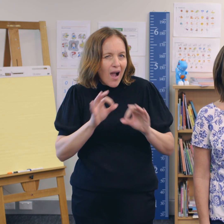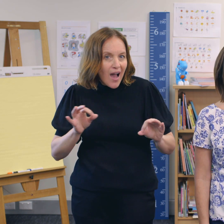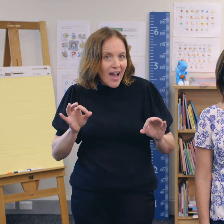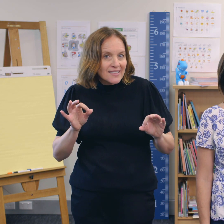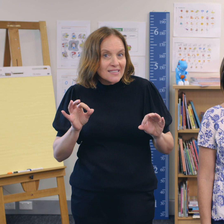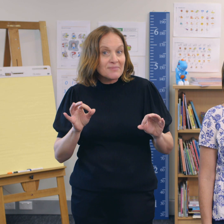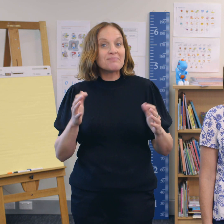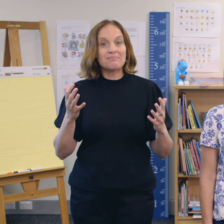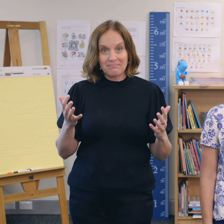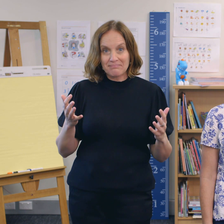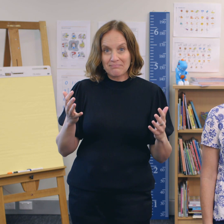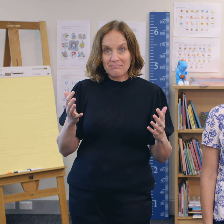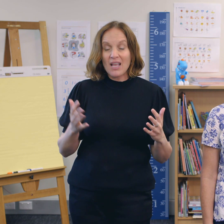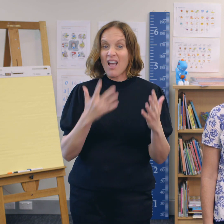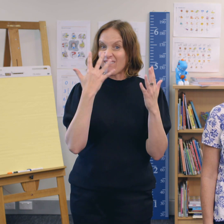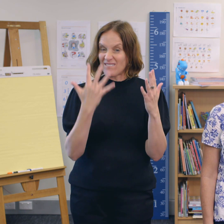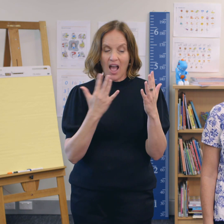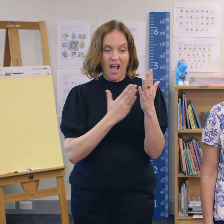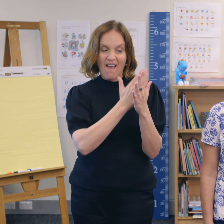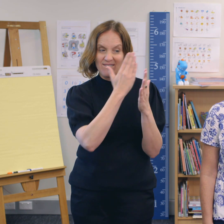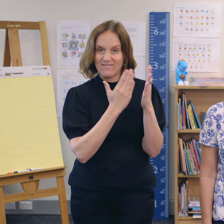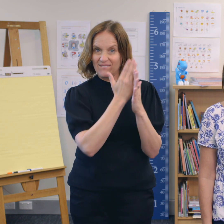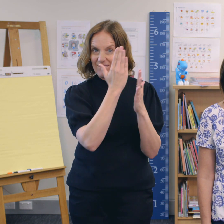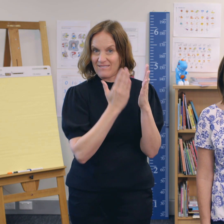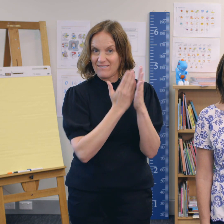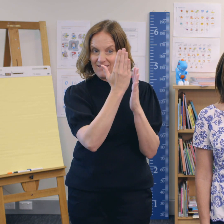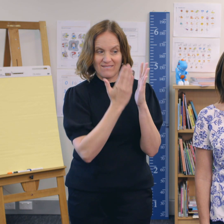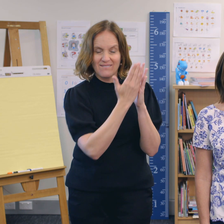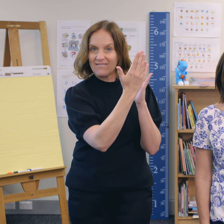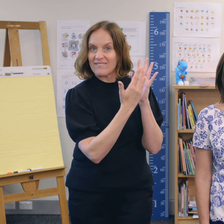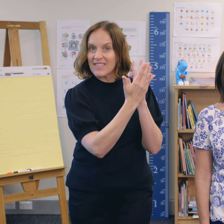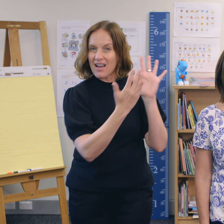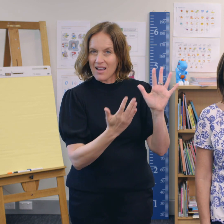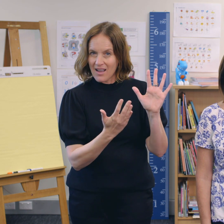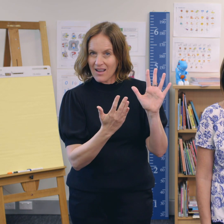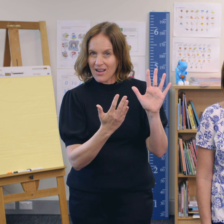This session is based on using all of our five senses to be mindful,